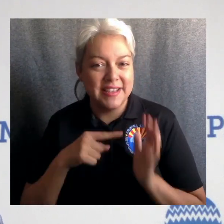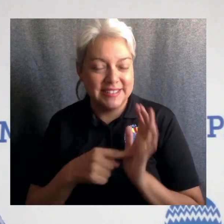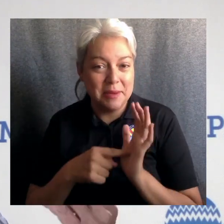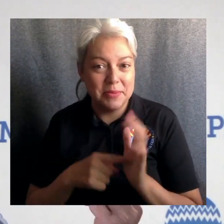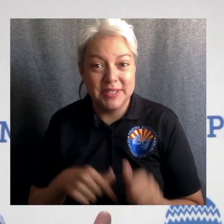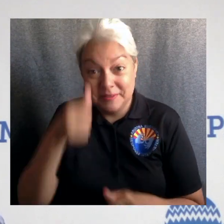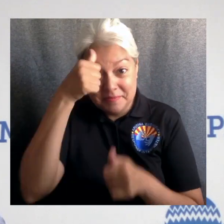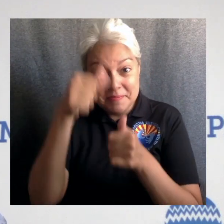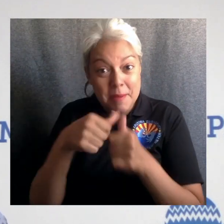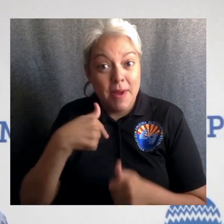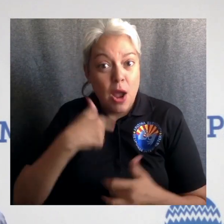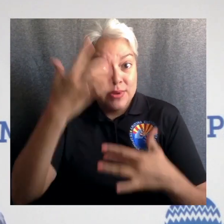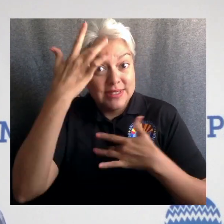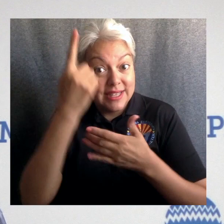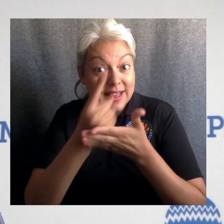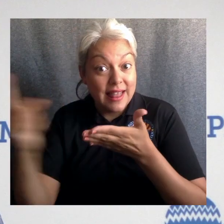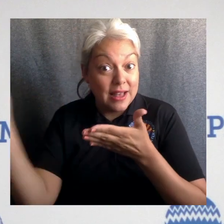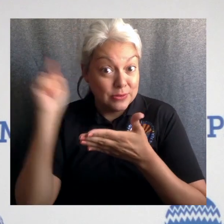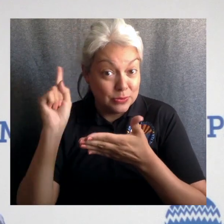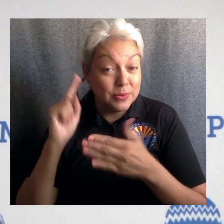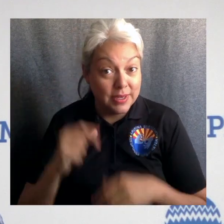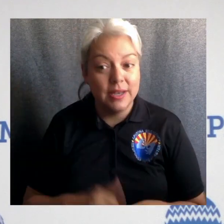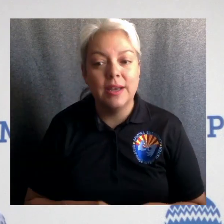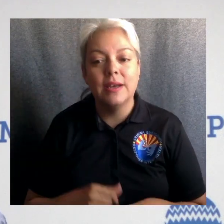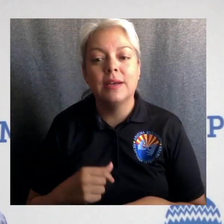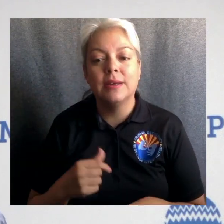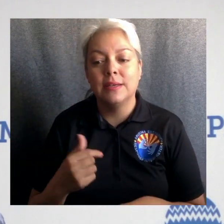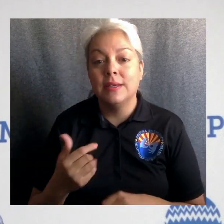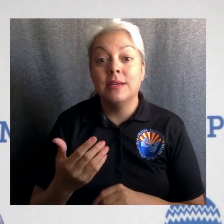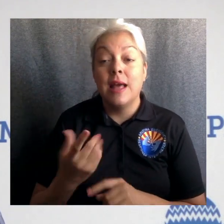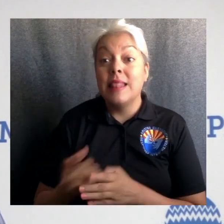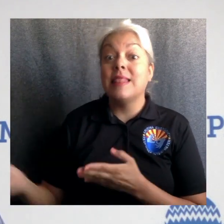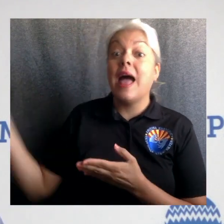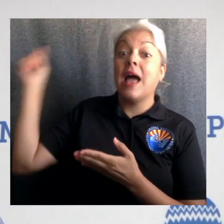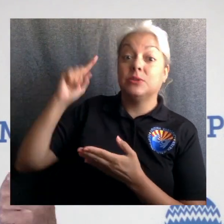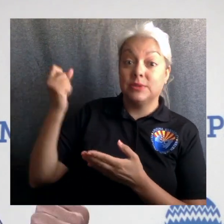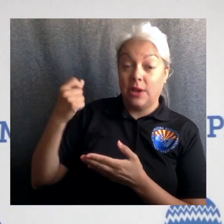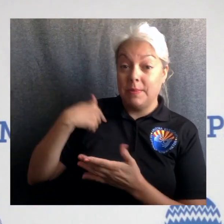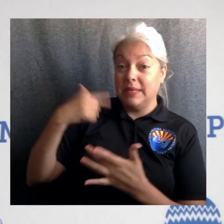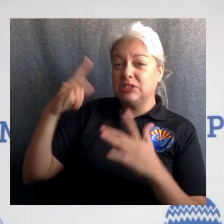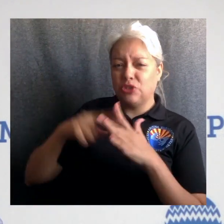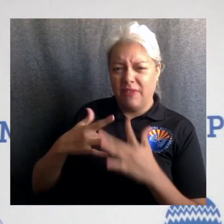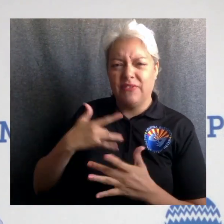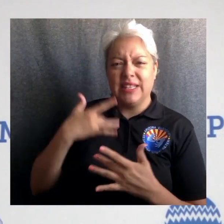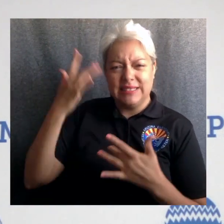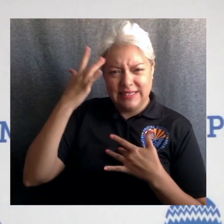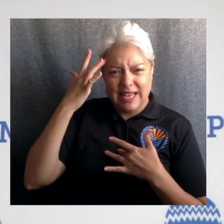You guys know I was sick last week, I started getting sick on Saturday, I got my nose swabbed